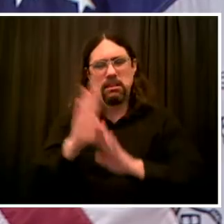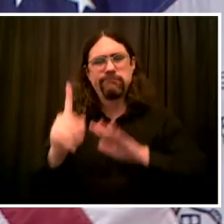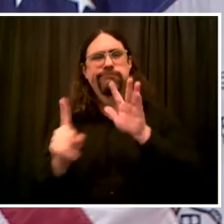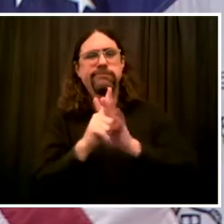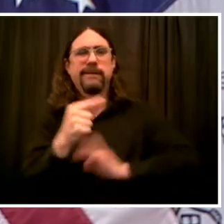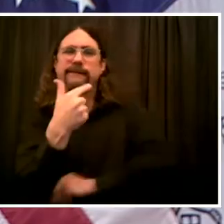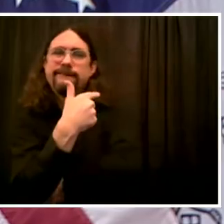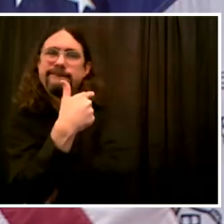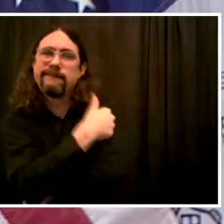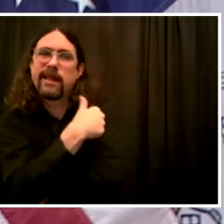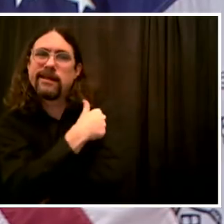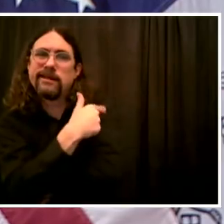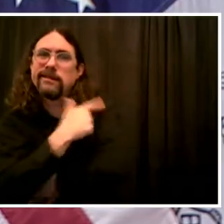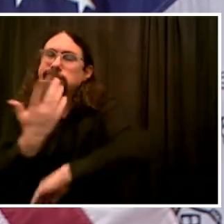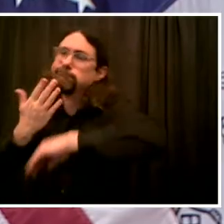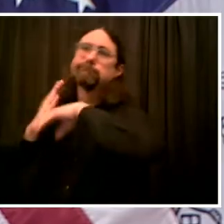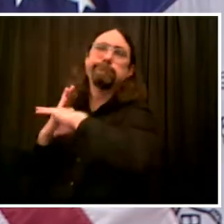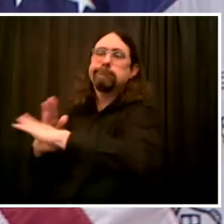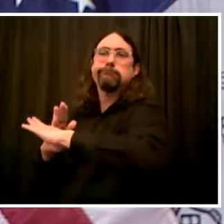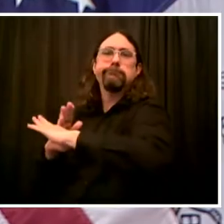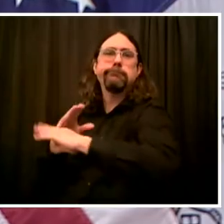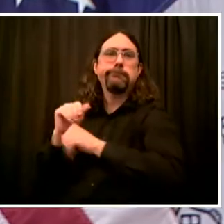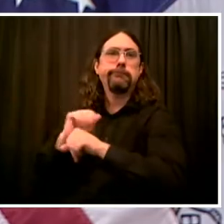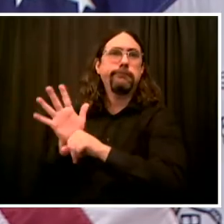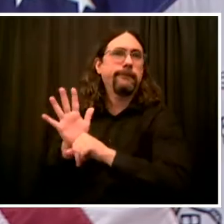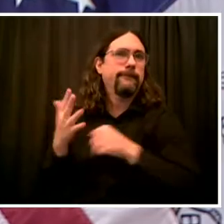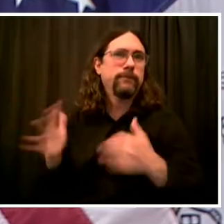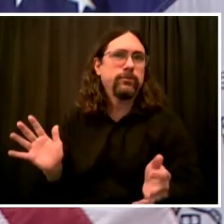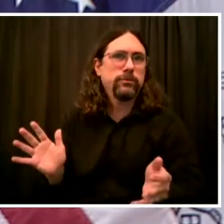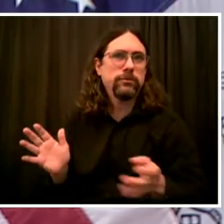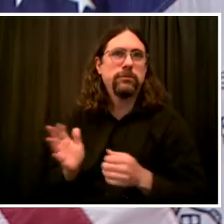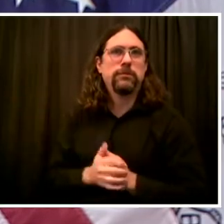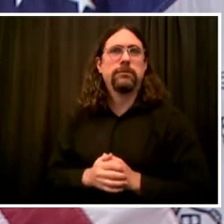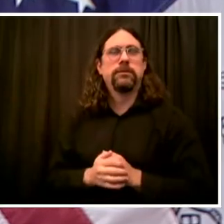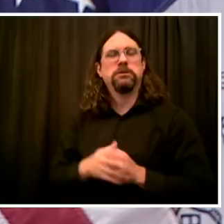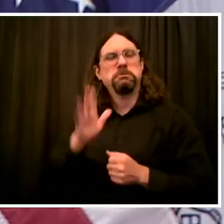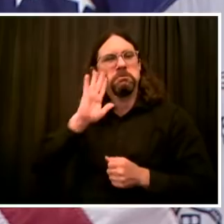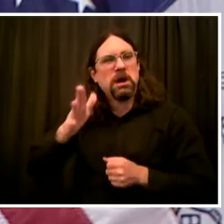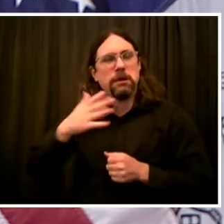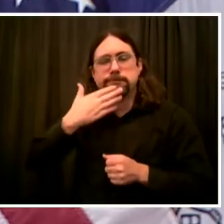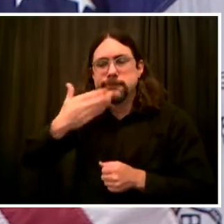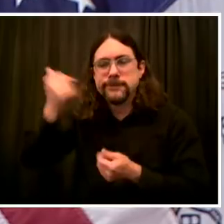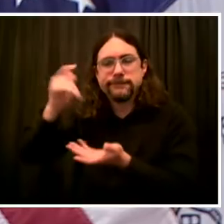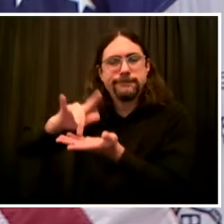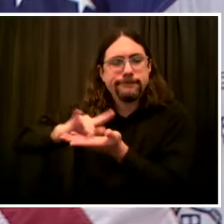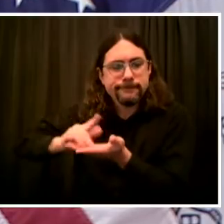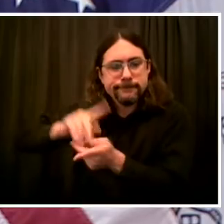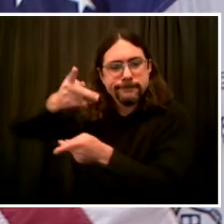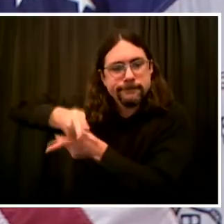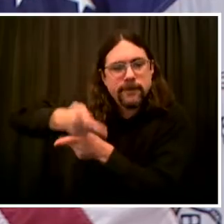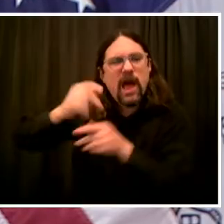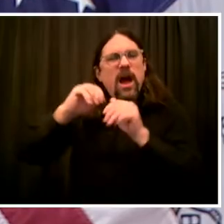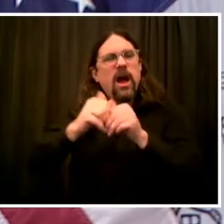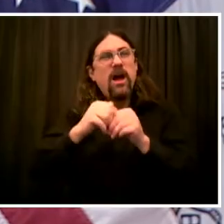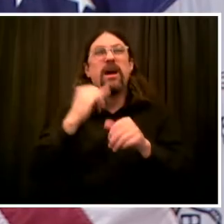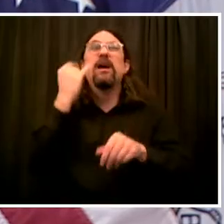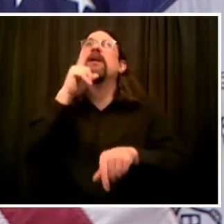LIFE WILL BE VERY DIFFERENT IN HOW WE MANAGE THE CORONAVIRUS JUST LIKEWE NAMAGESO MANY OTHER DISEASES THAT ARE PART OF OUR WORLD.